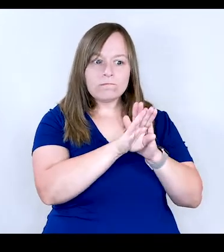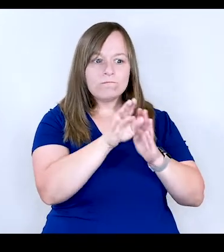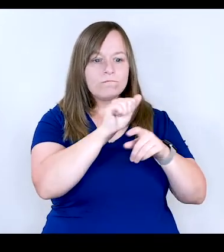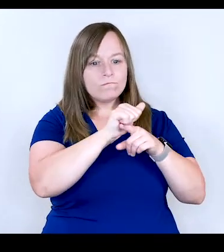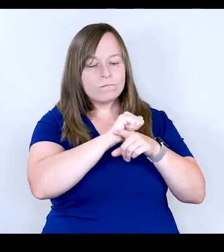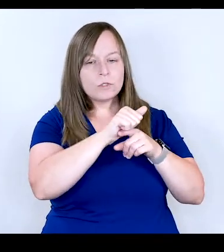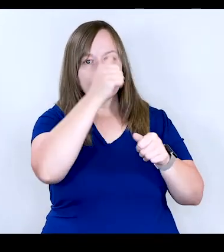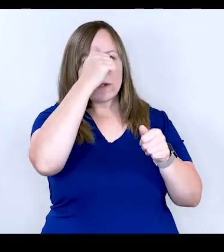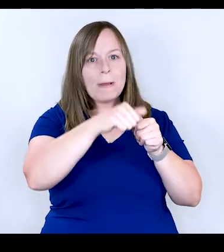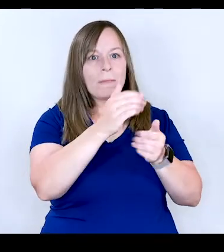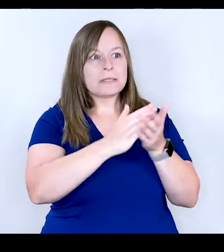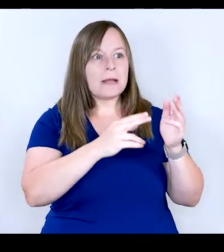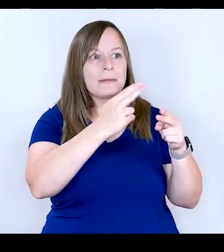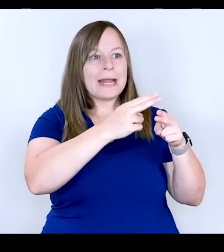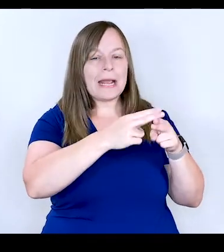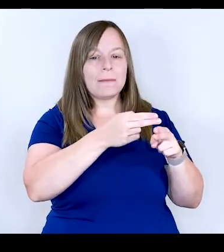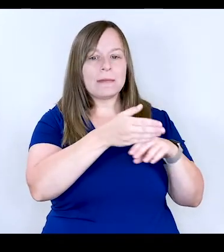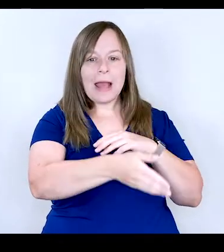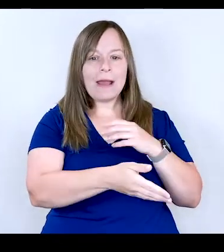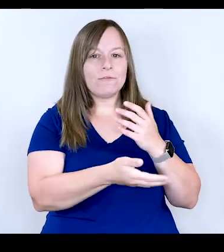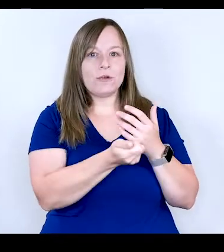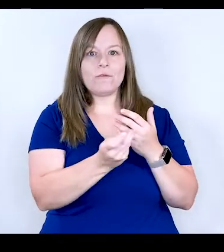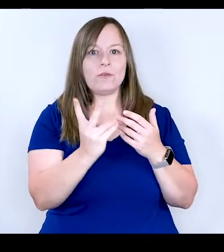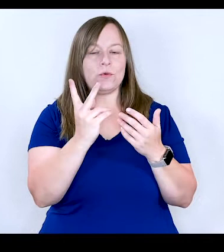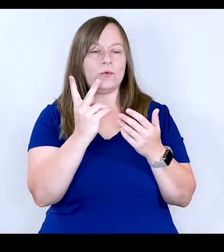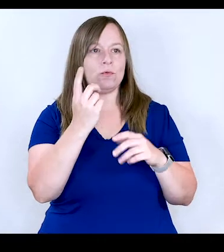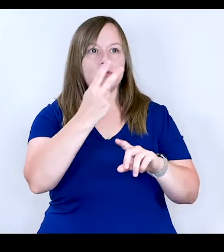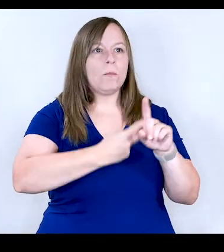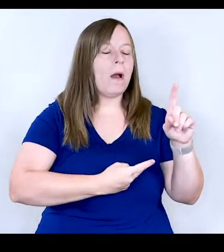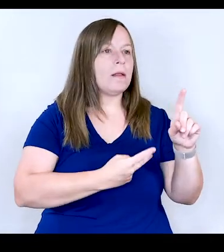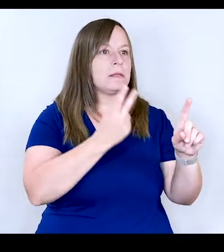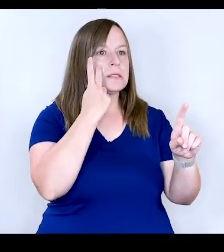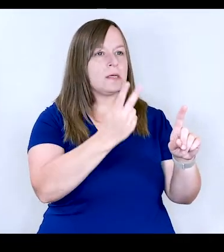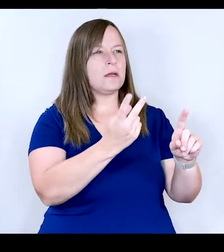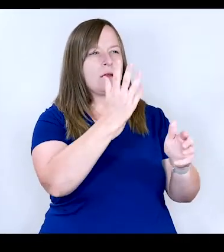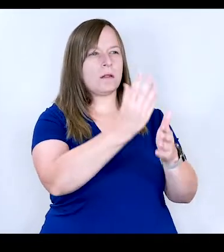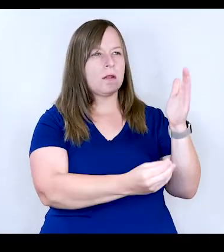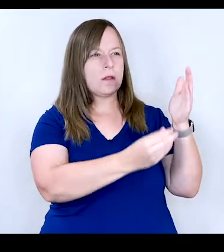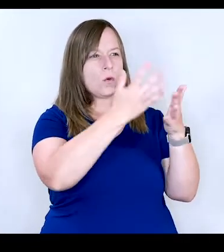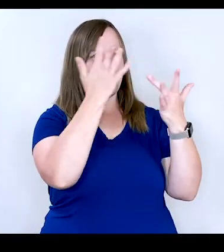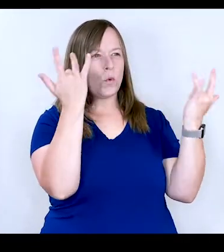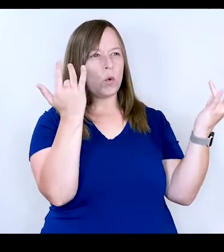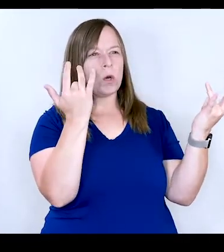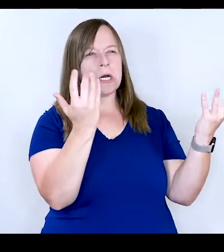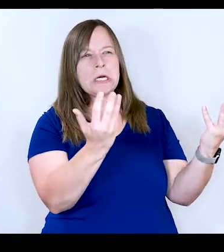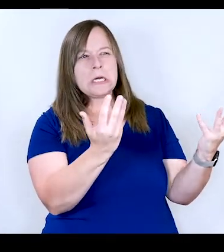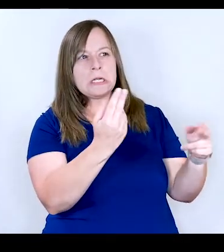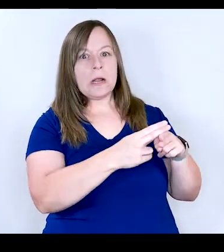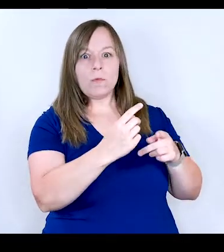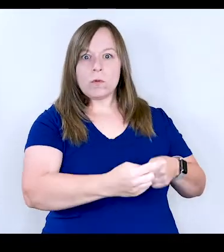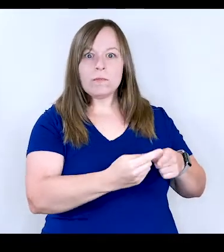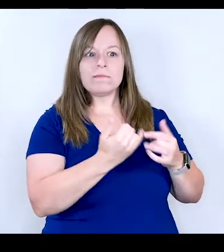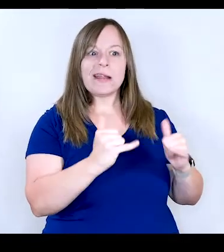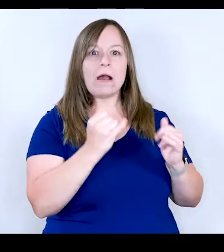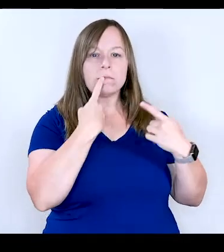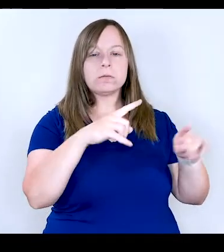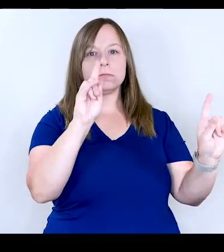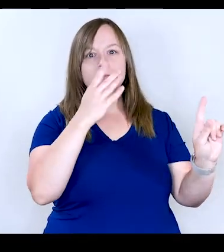remember. You remember someone's name after not seeing them for two months. Things as simple as that were difficult. And now for me, thankfully,